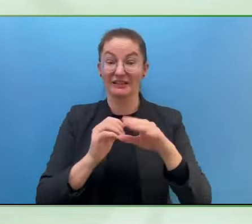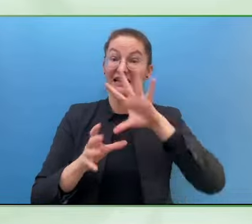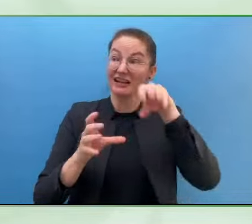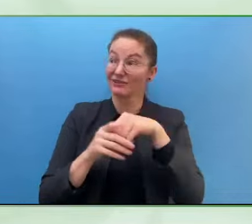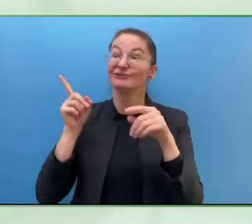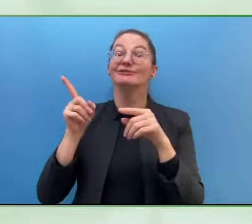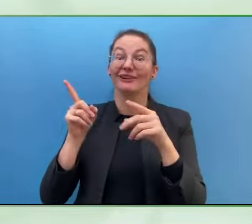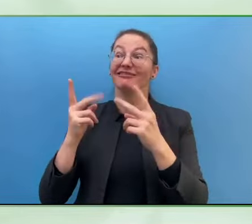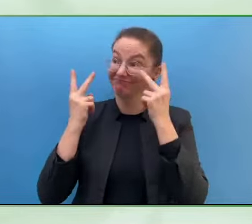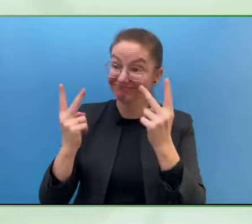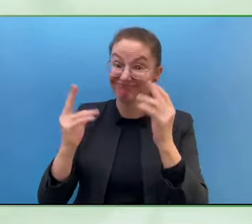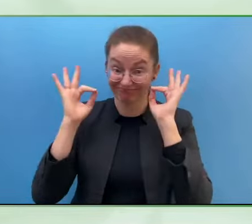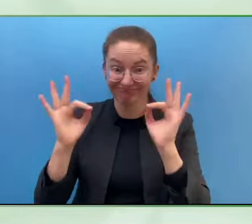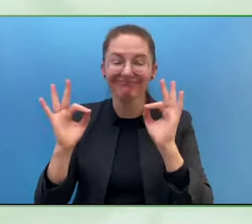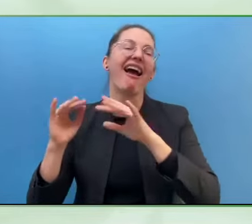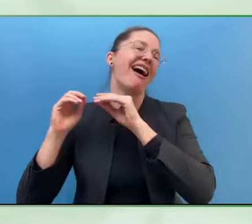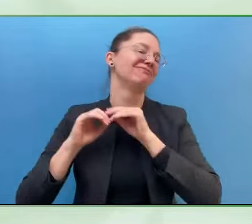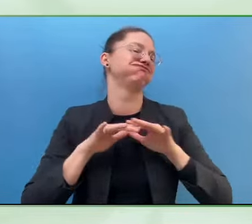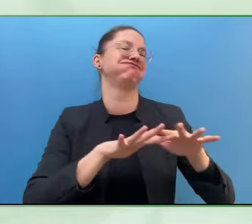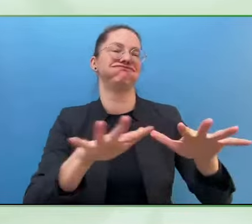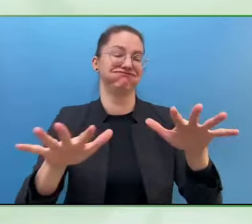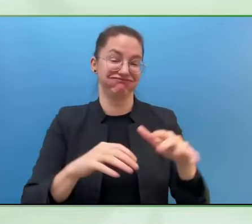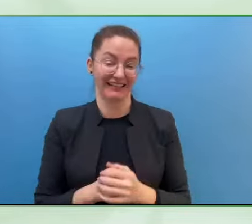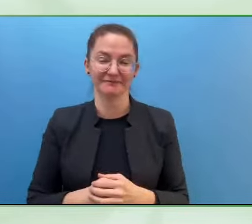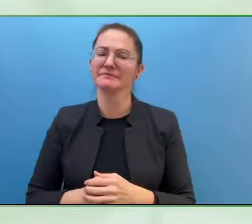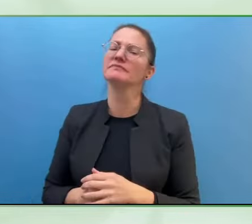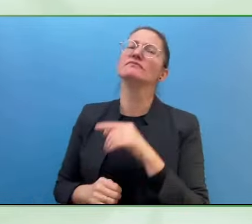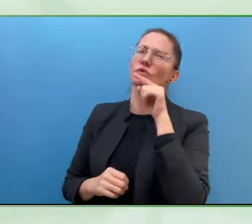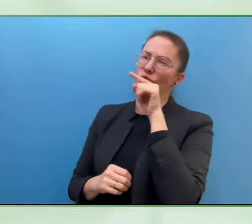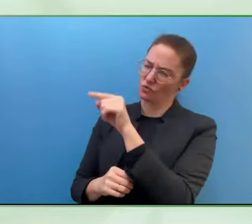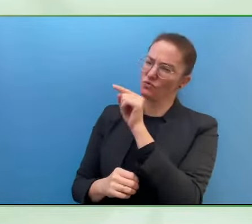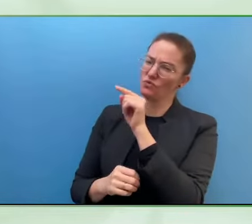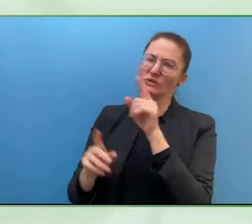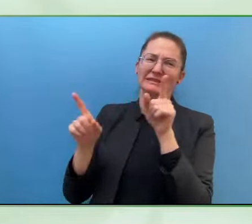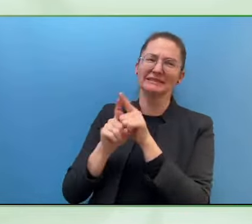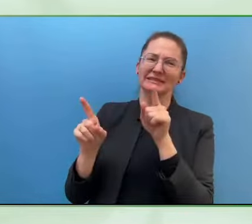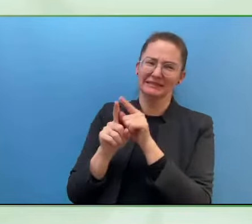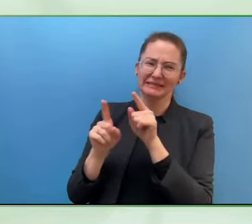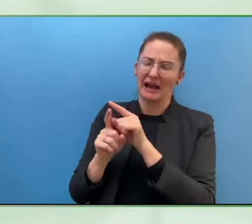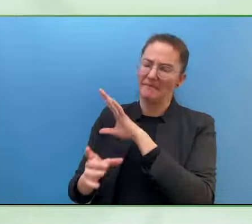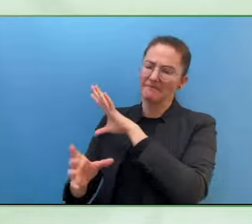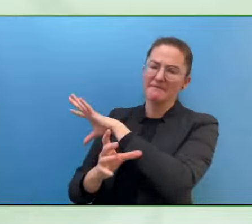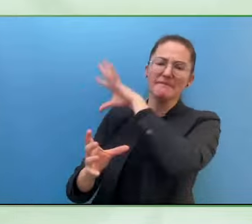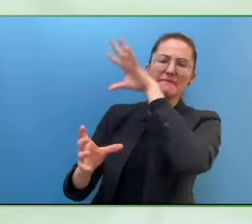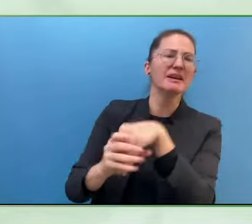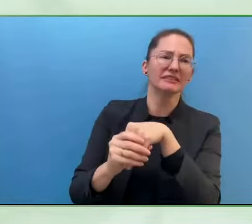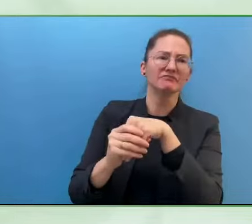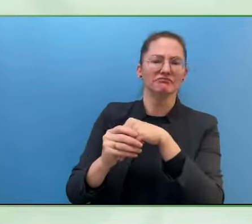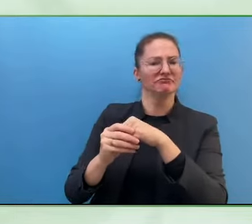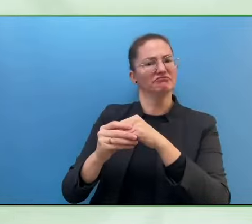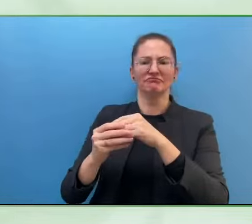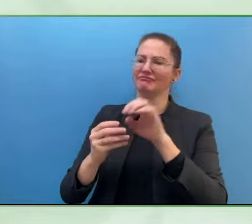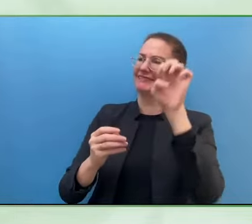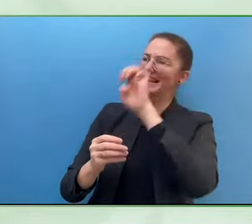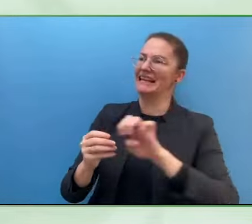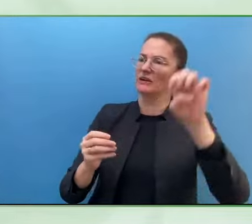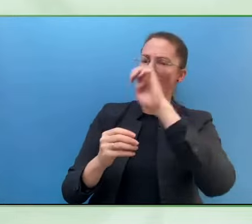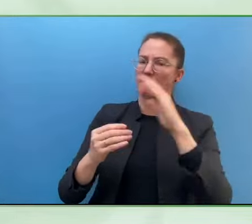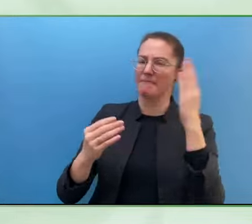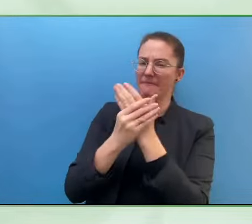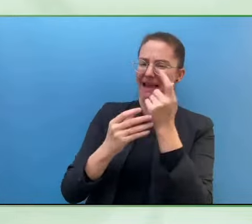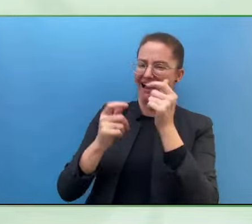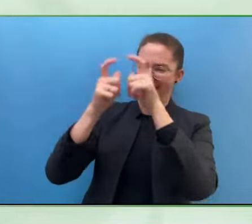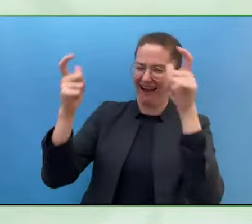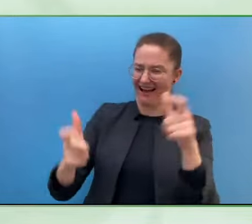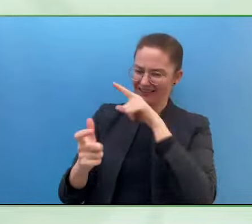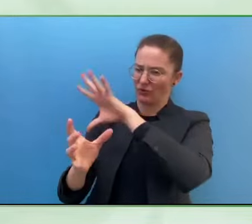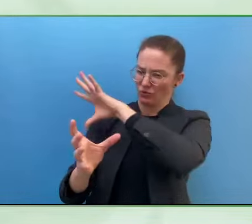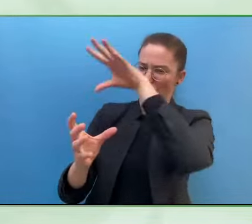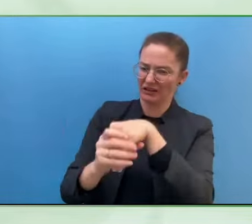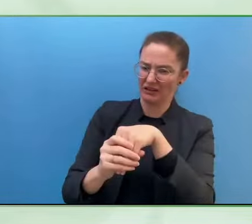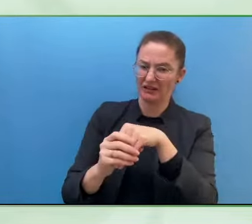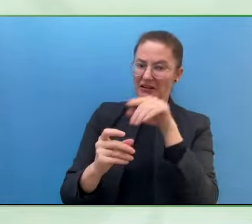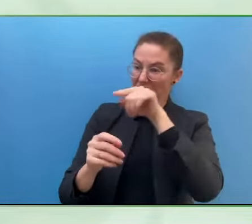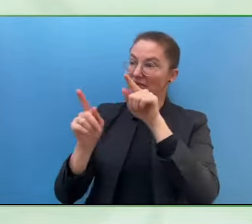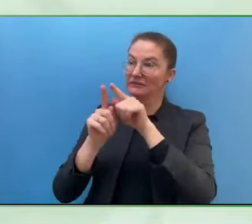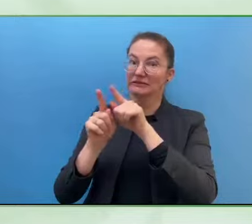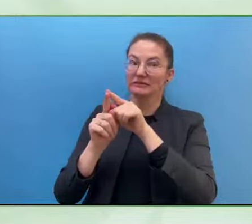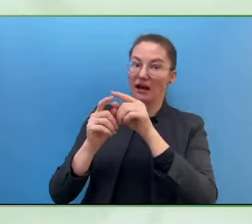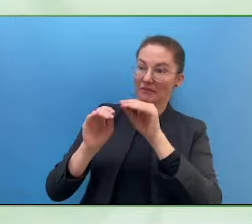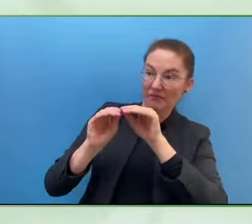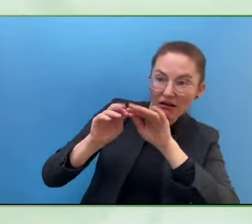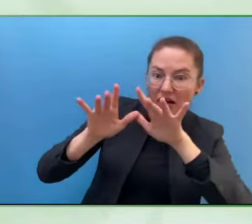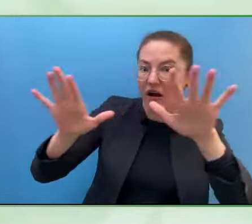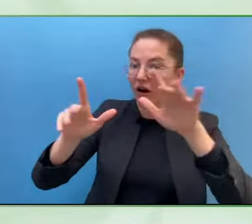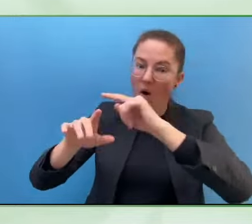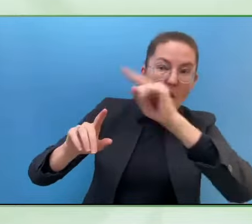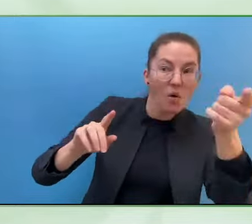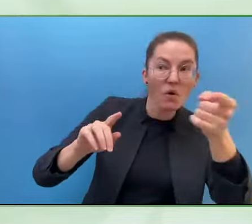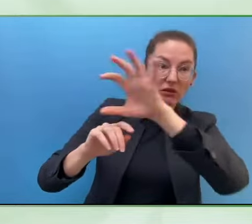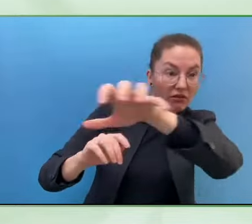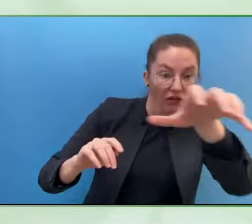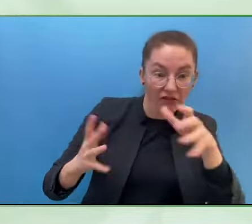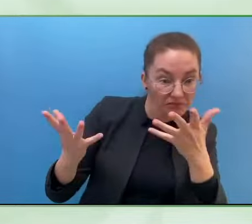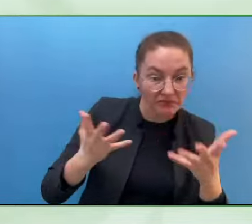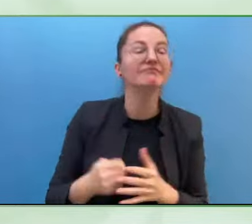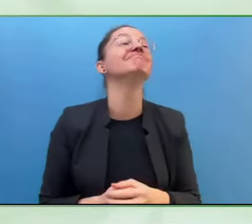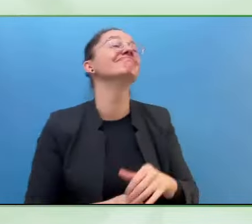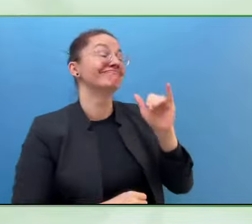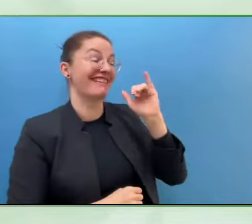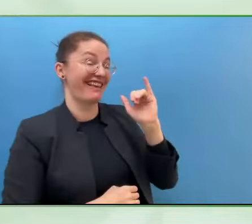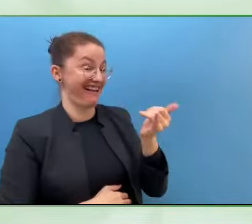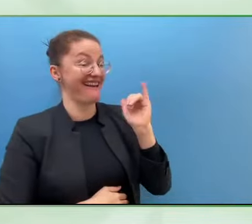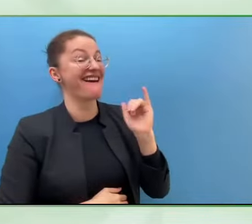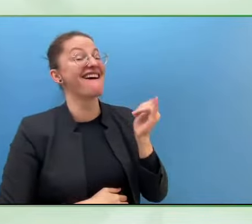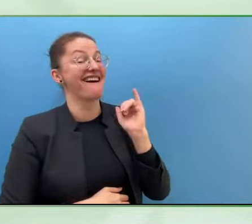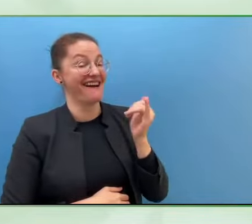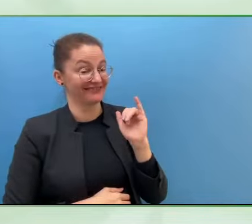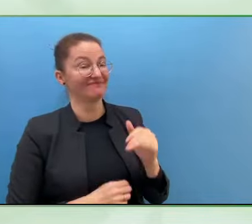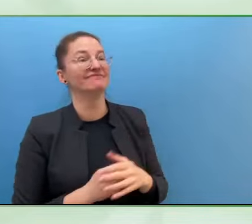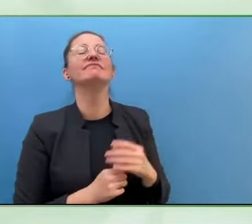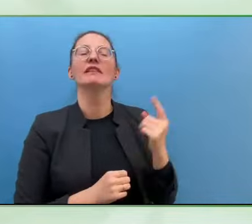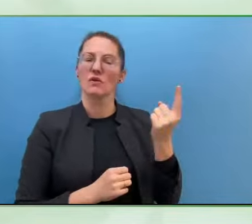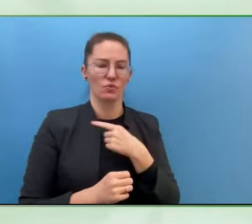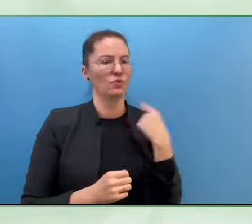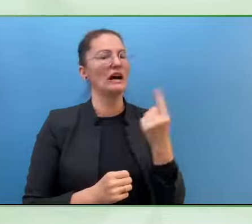We try to share best practice.